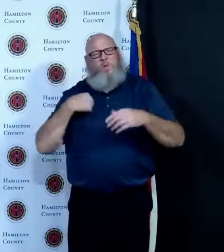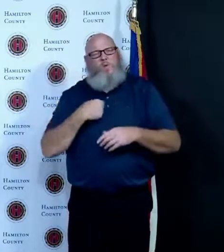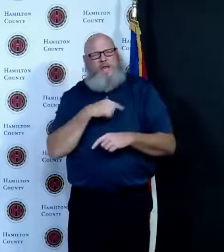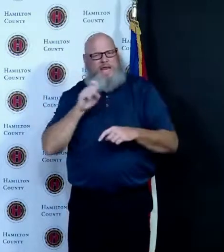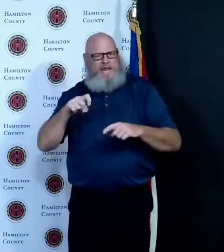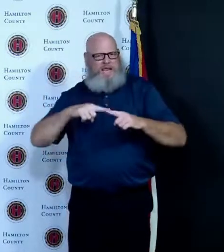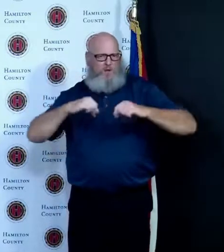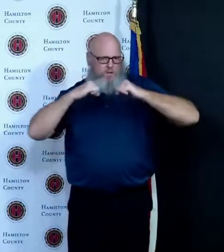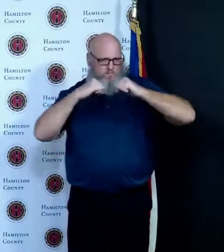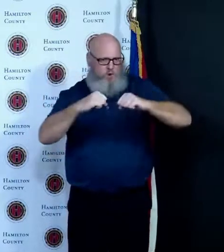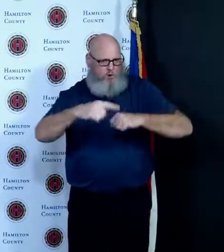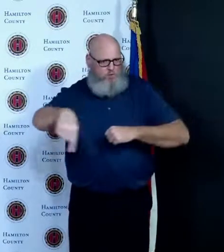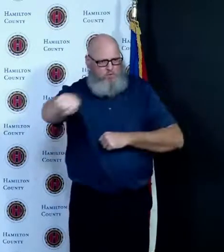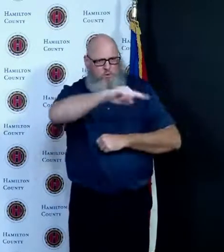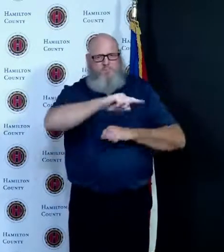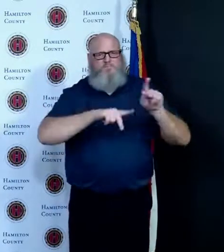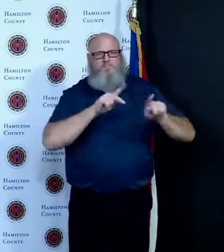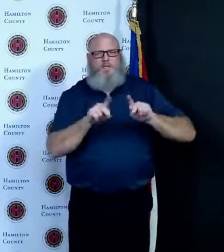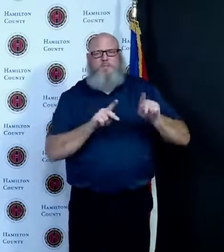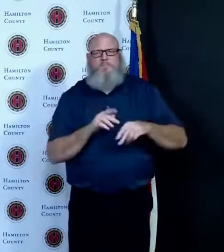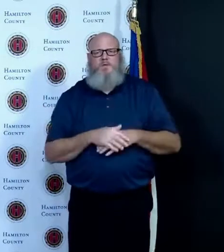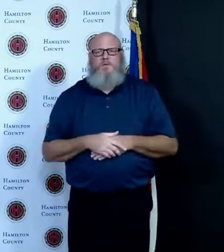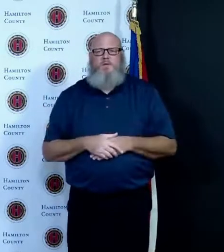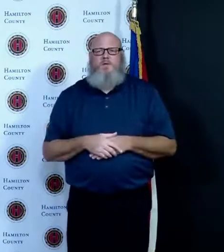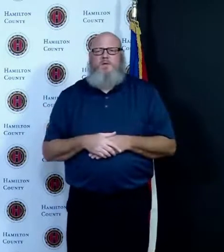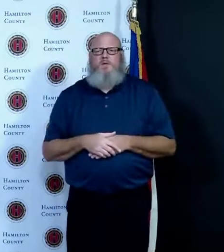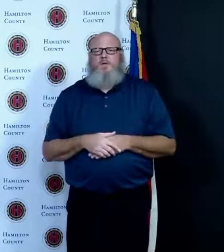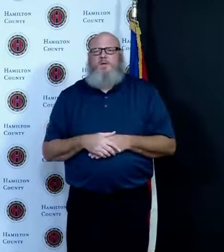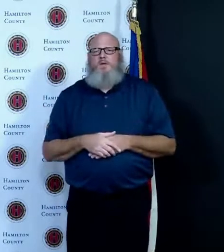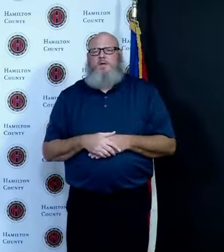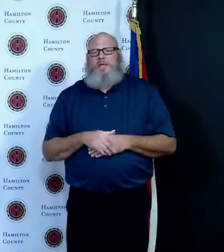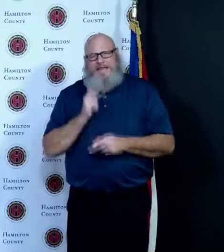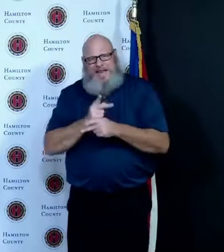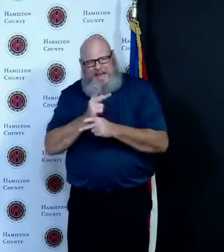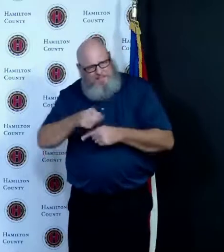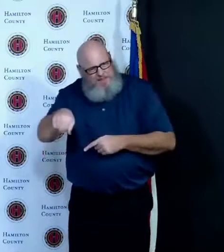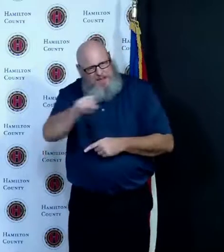you for that reminder Greg appreciate it so Nick Crossley is here as well as